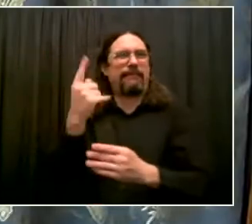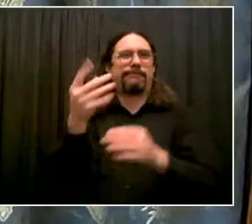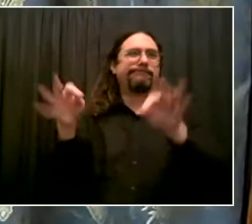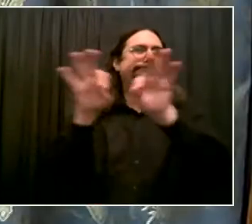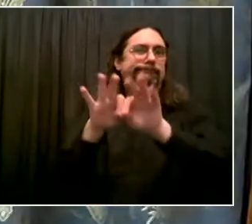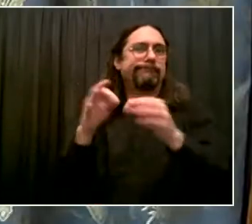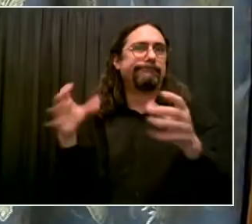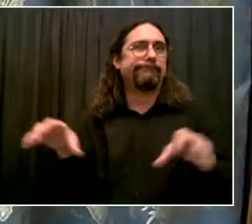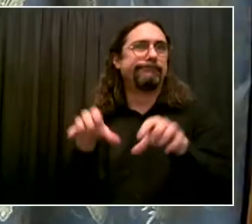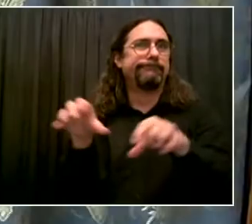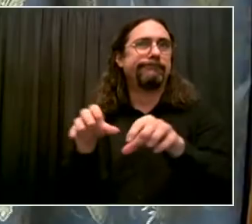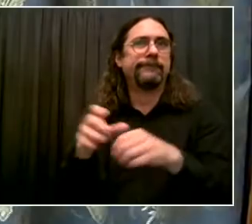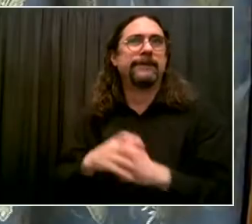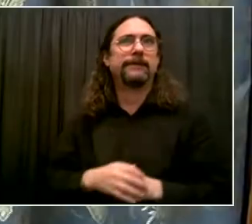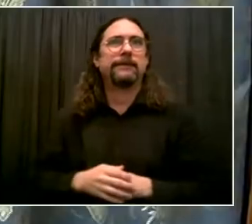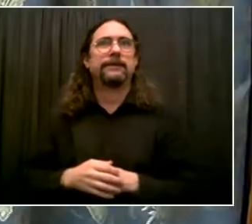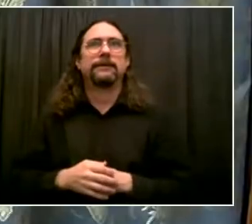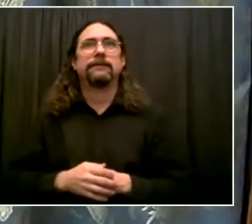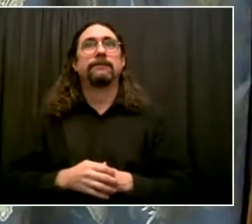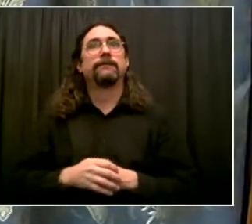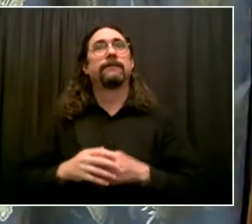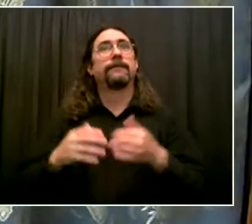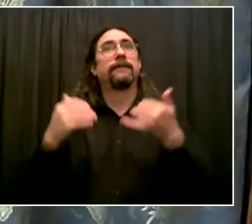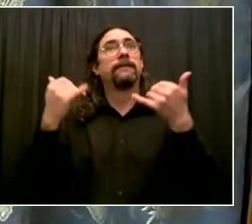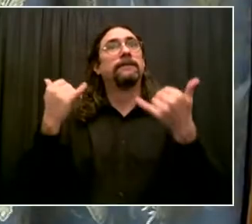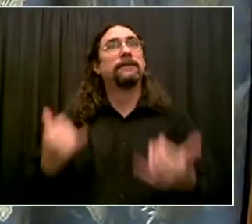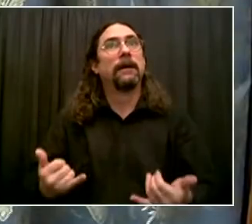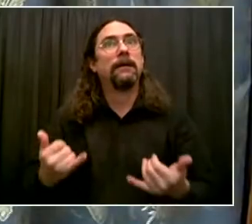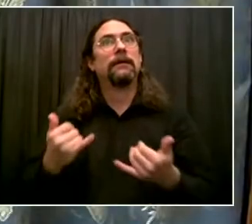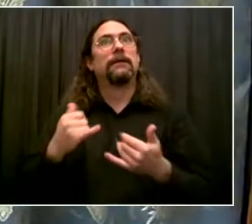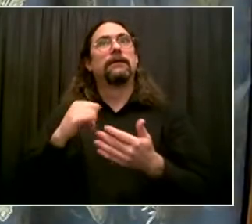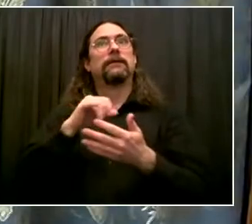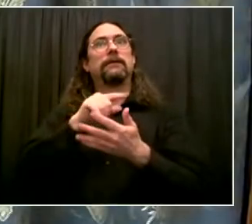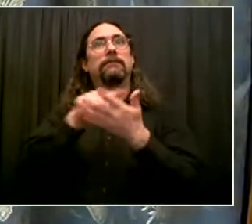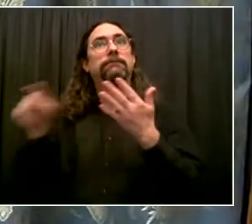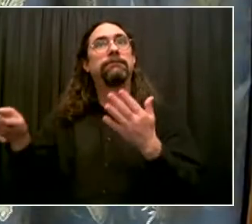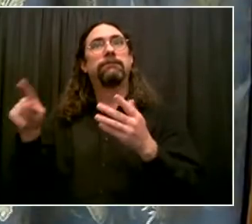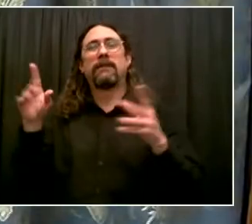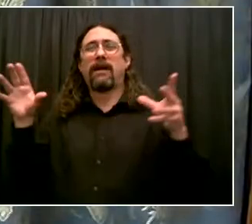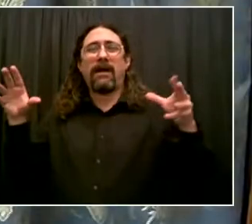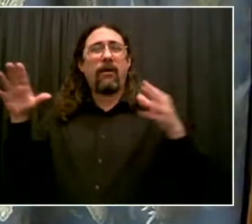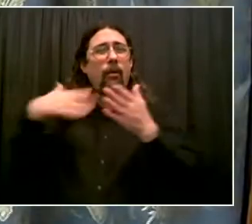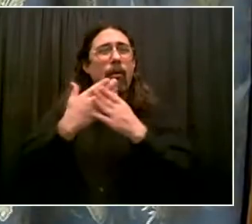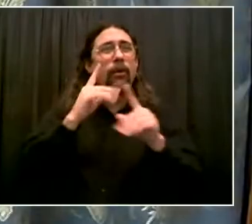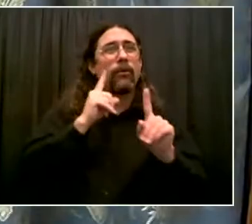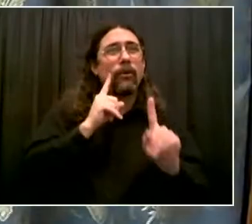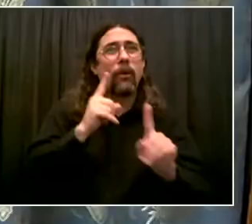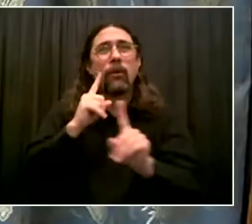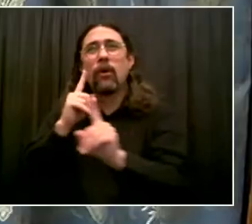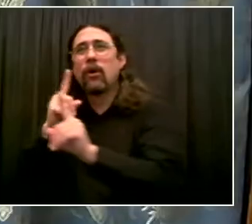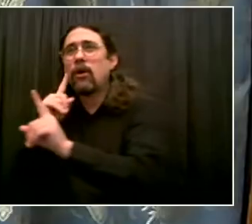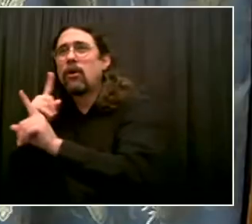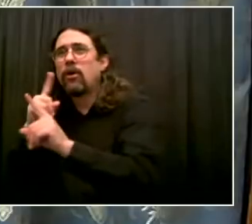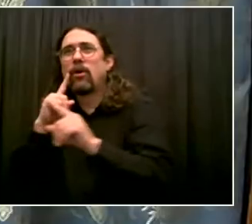THAT THERE ARE THOSE OUT ETHRE HATTK NOW THEY CARE DEEP AND PUTTING YOUR ACTIONS BEHIND